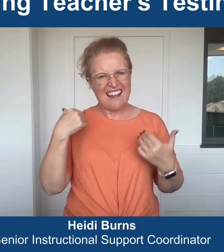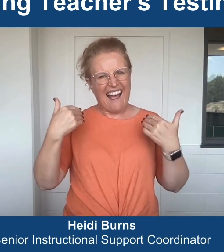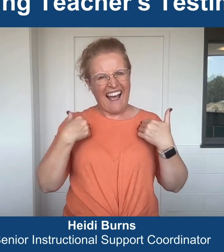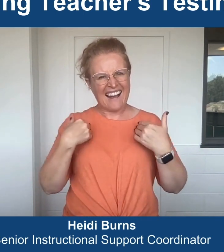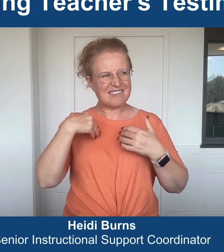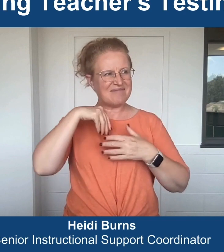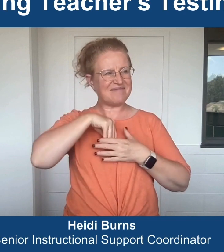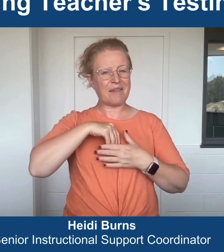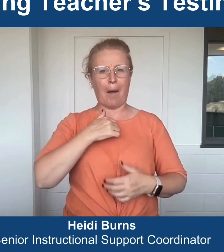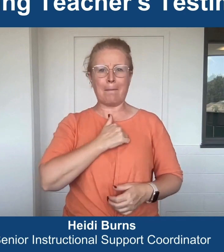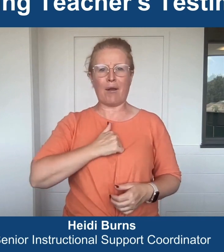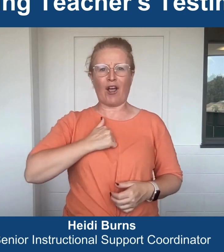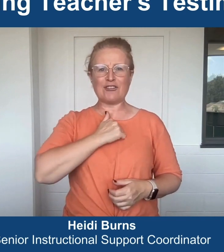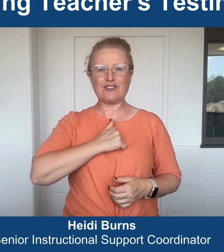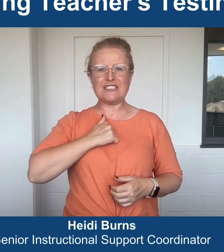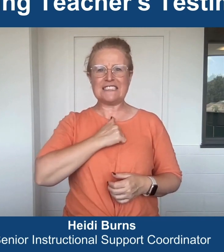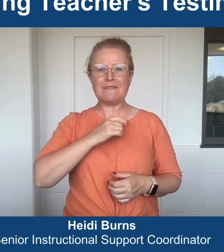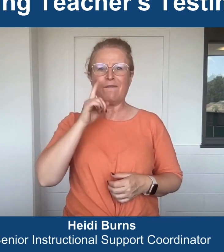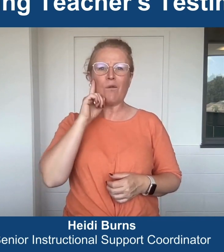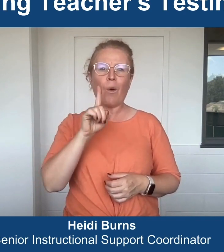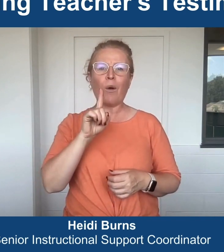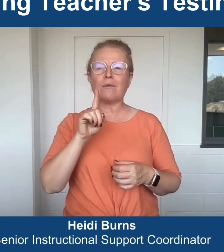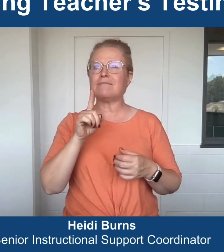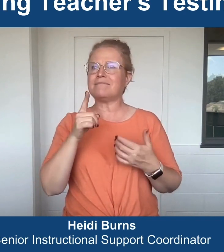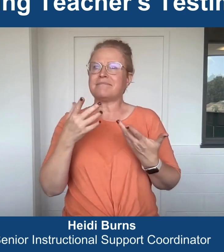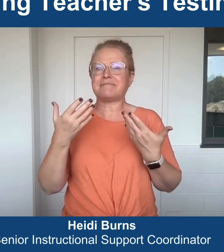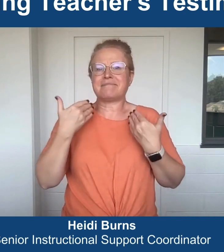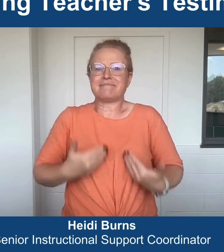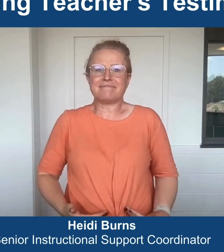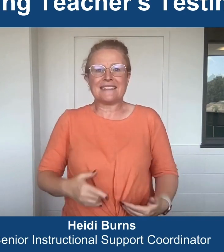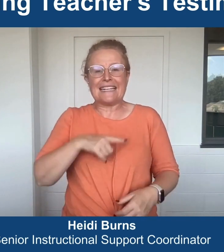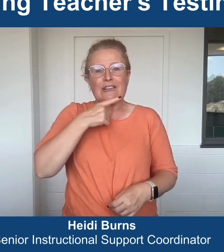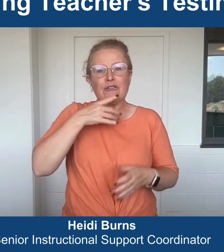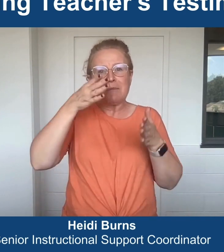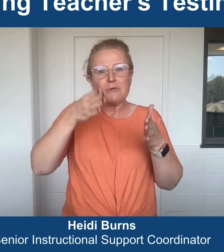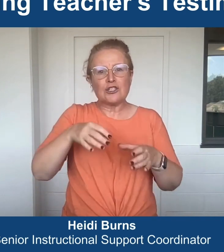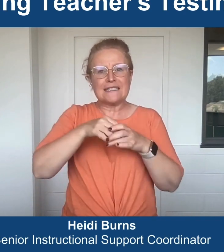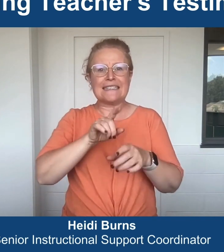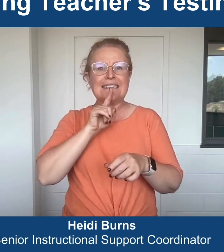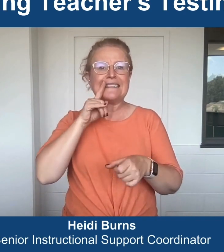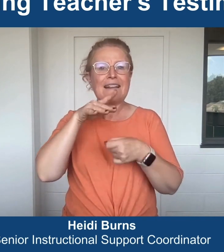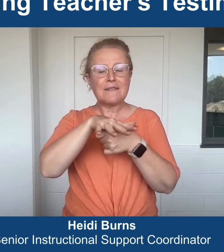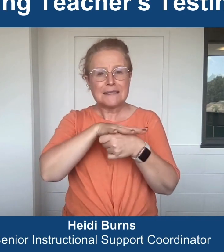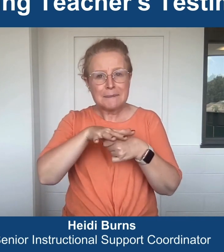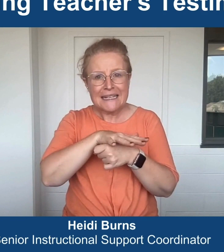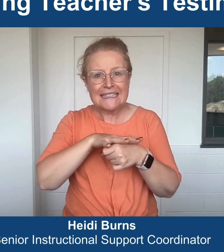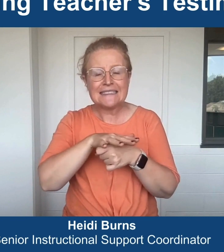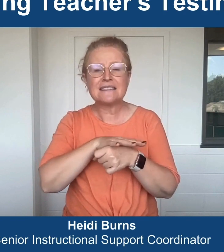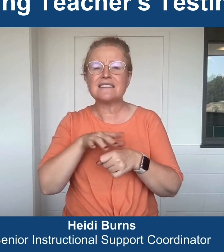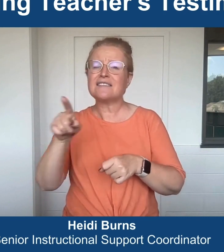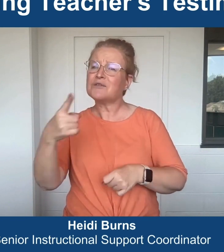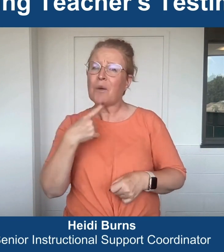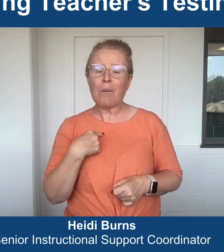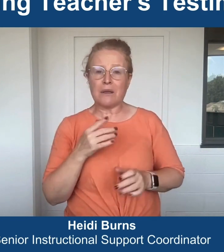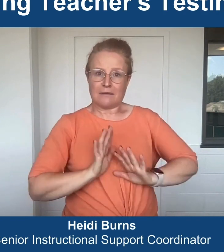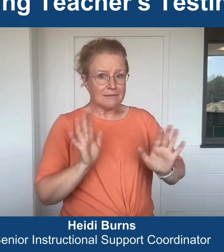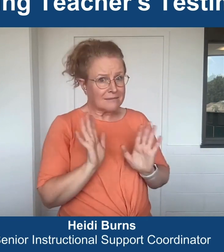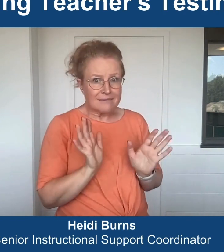I realized I had to apologize for being a hearing person in a deaf space.